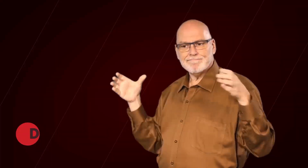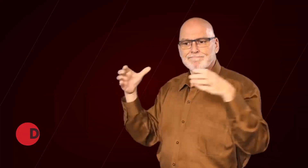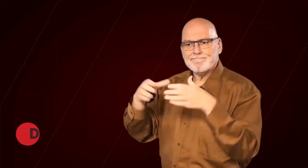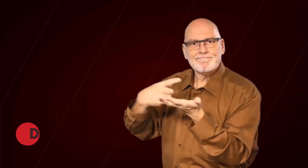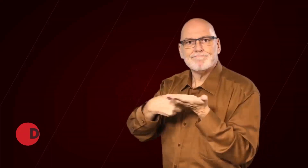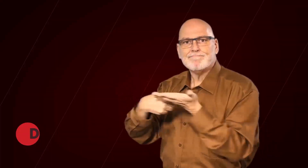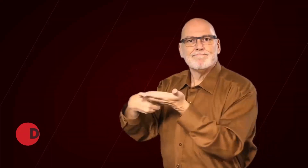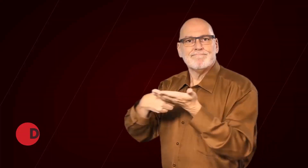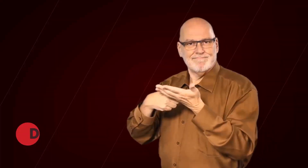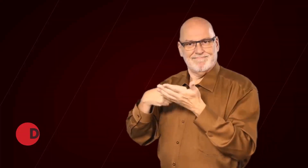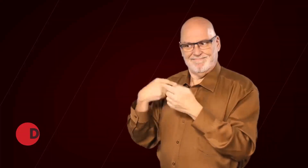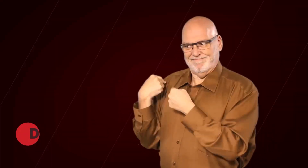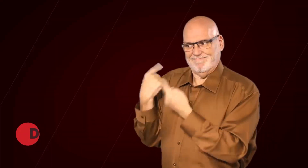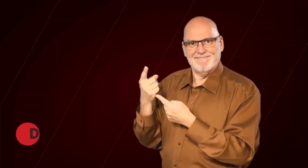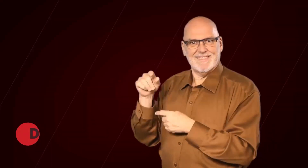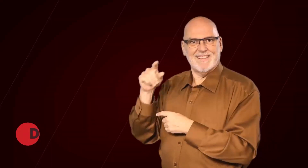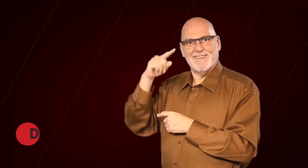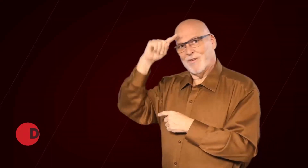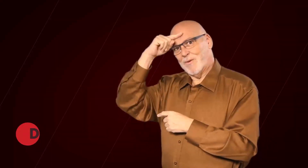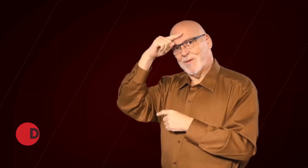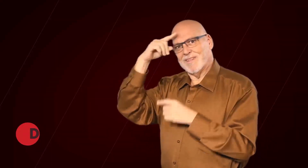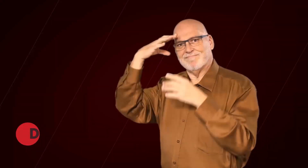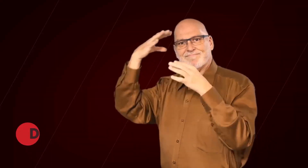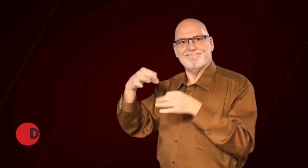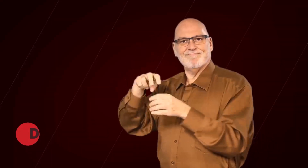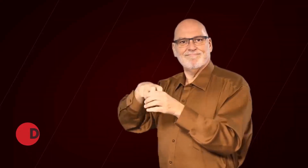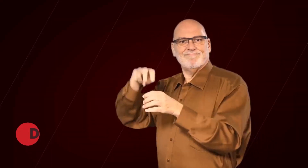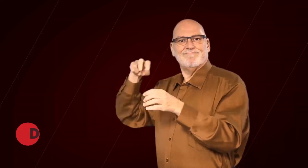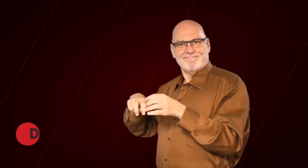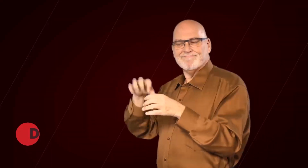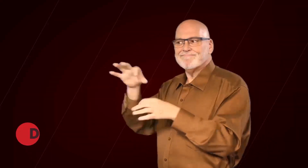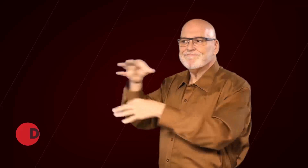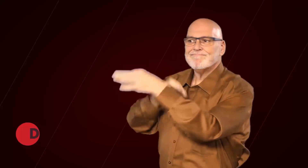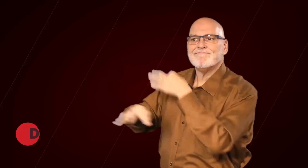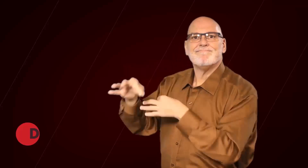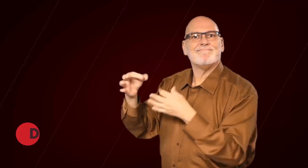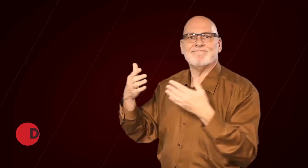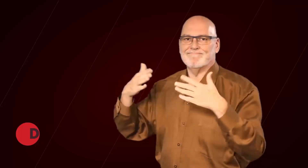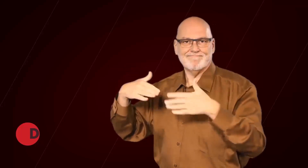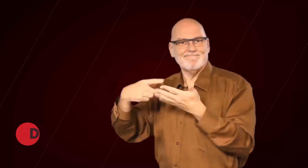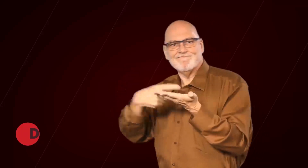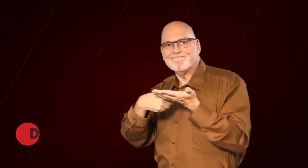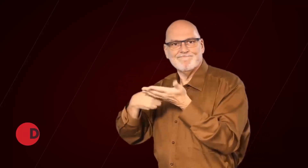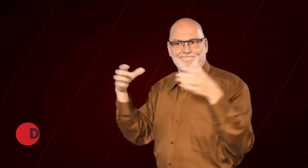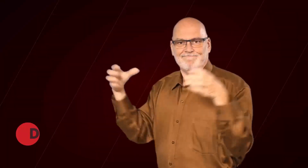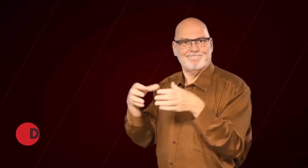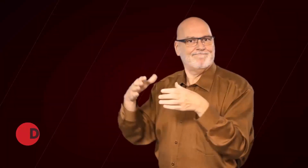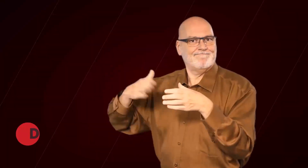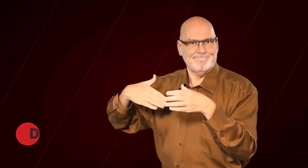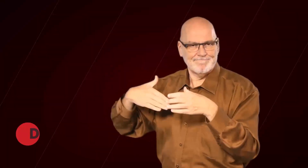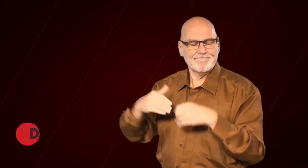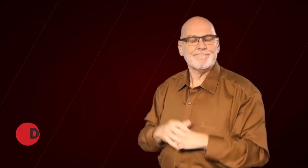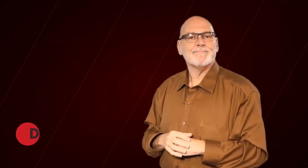met since Wissam's resignation to select his replacement.